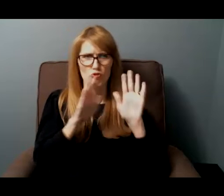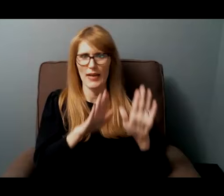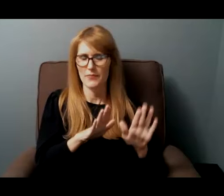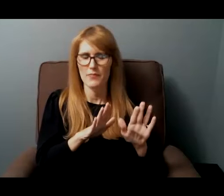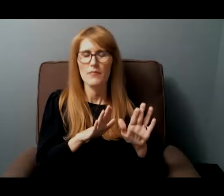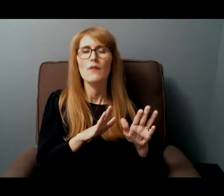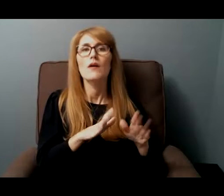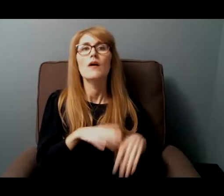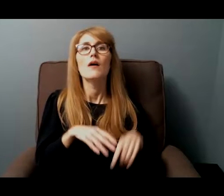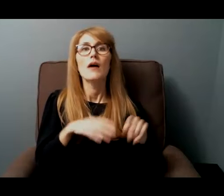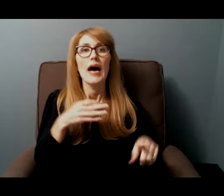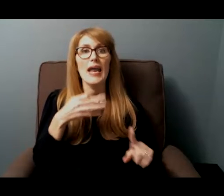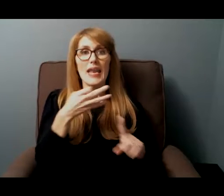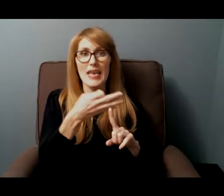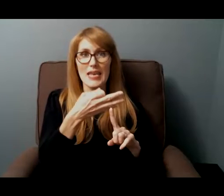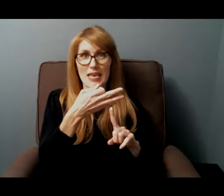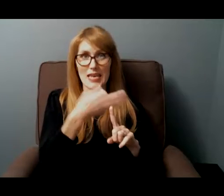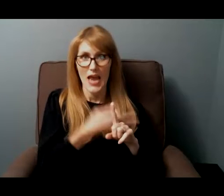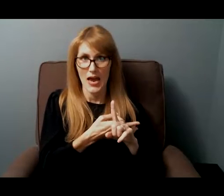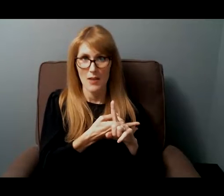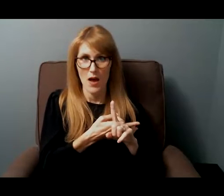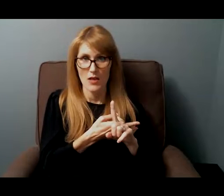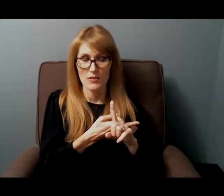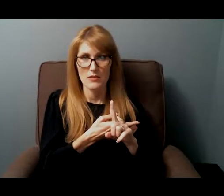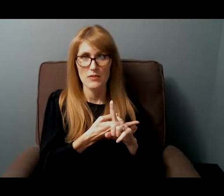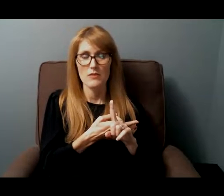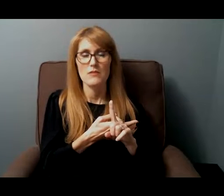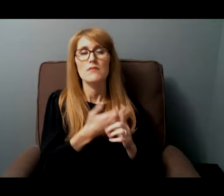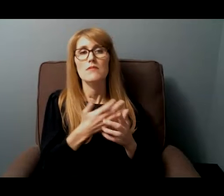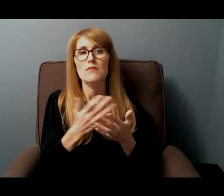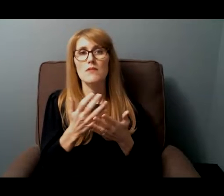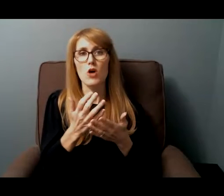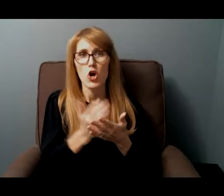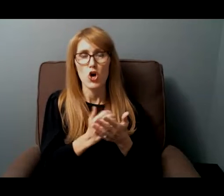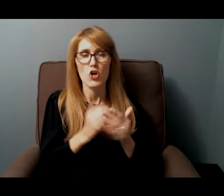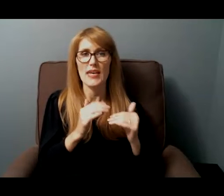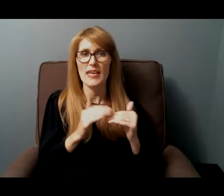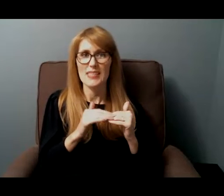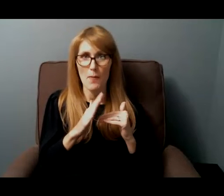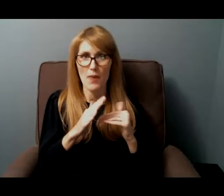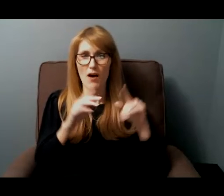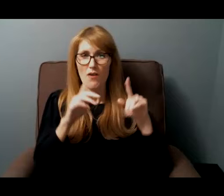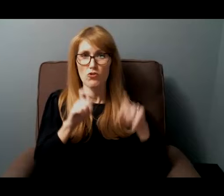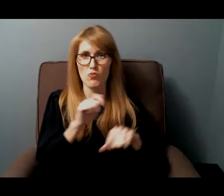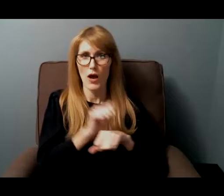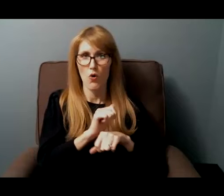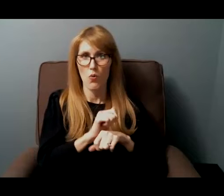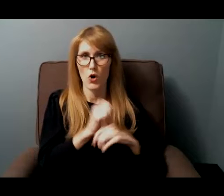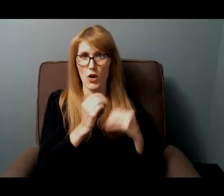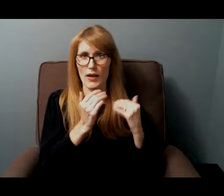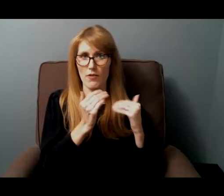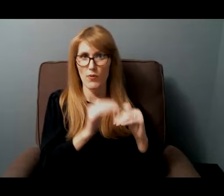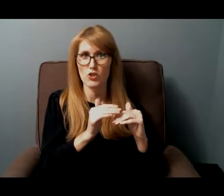had nine months where their earnings are above the trial work threshold or if they are self employed,